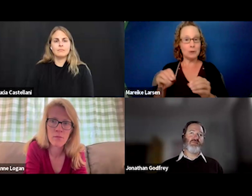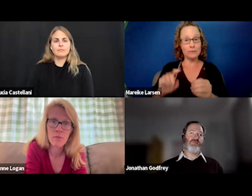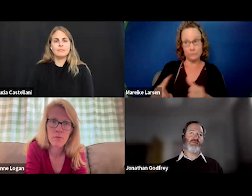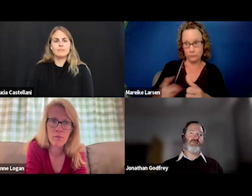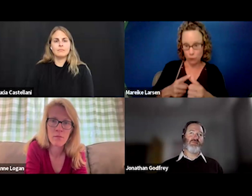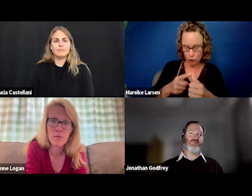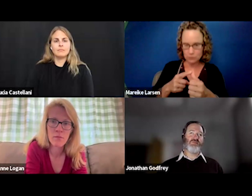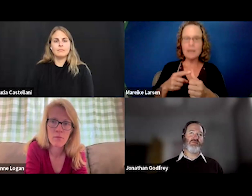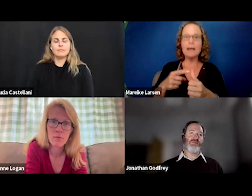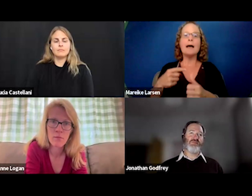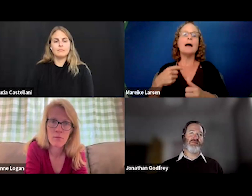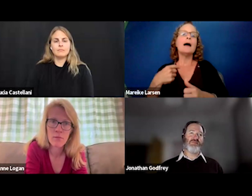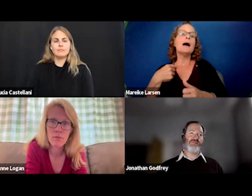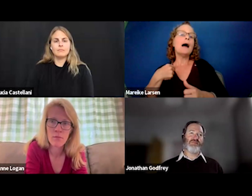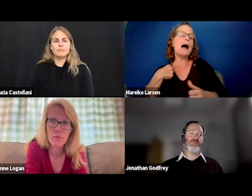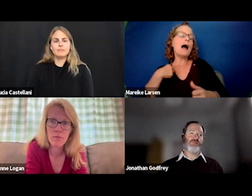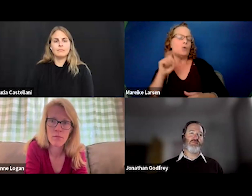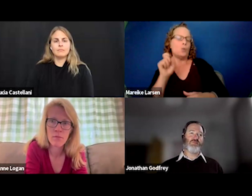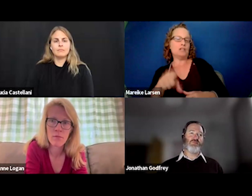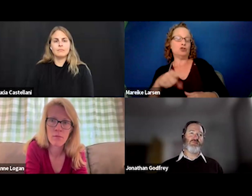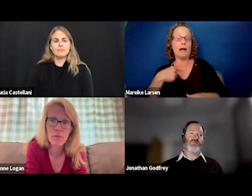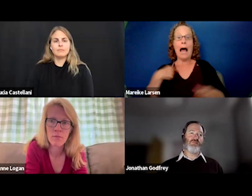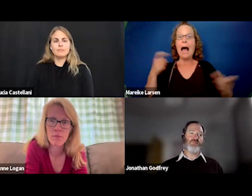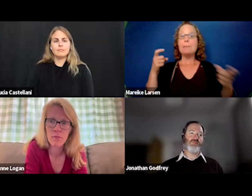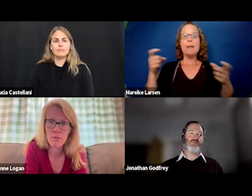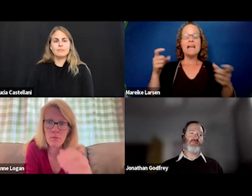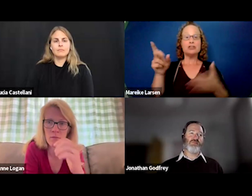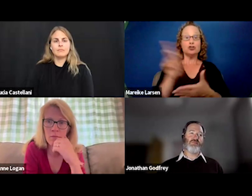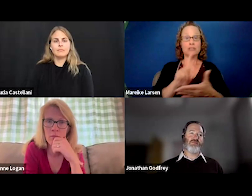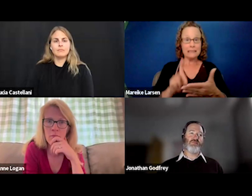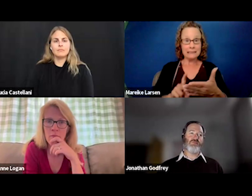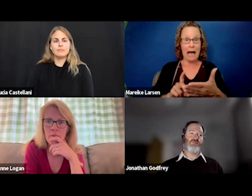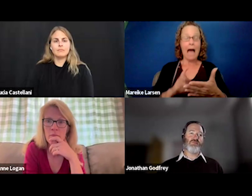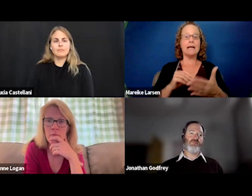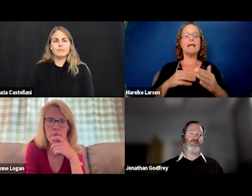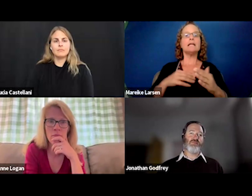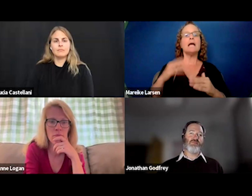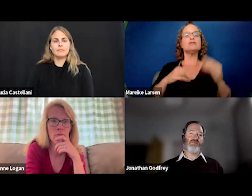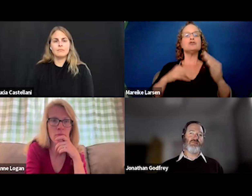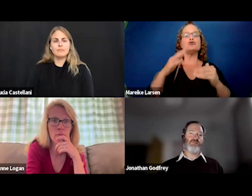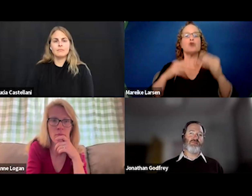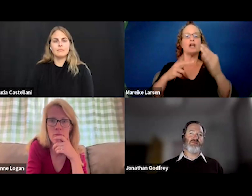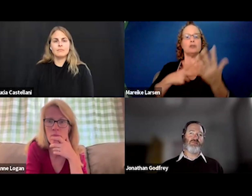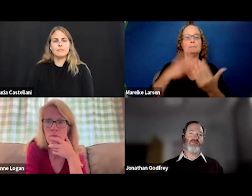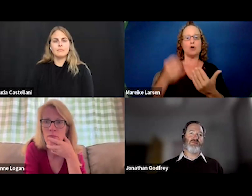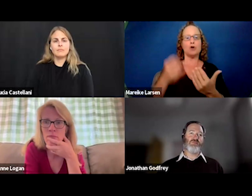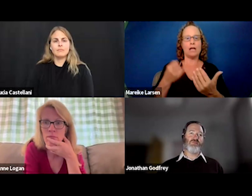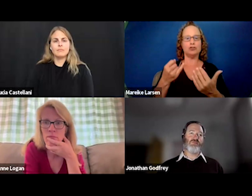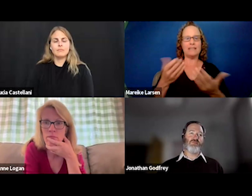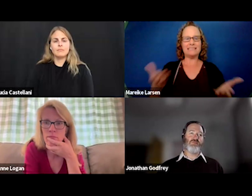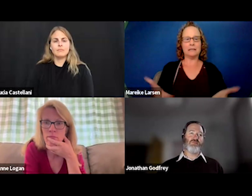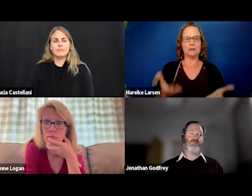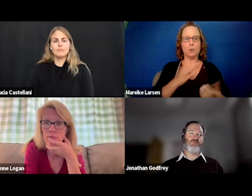I manage design and construction projects at Cornell University. Are there tools that can be used to enable